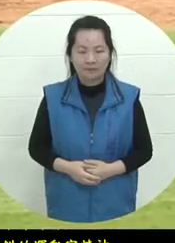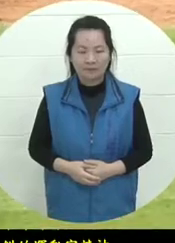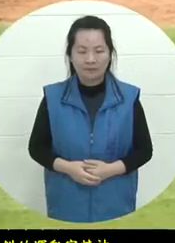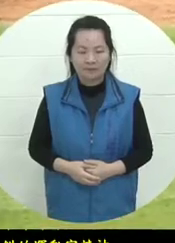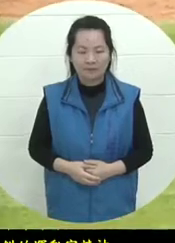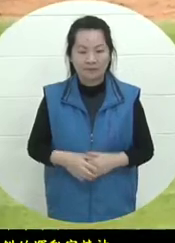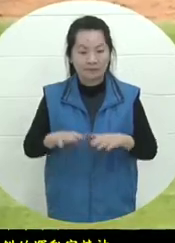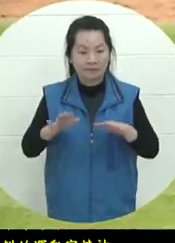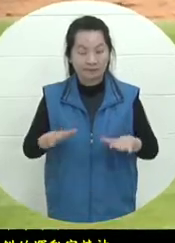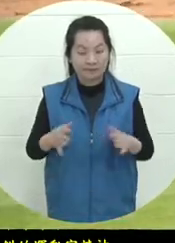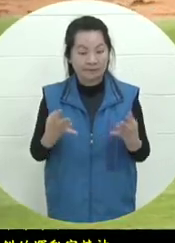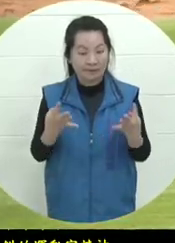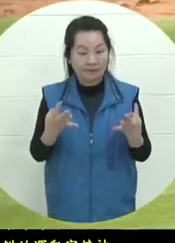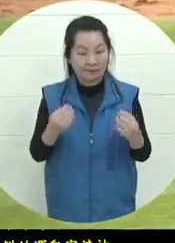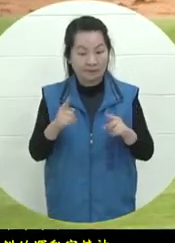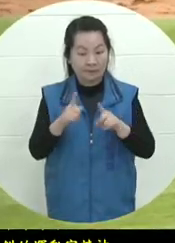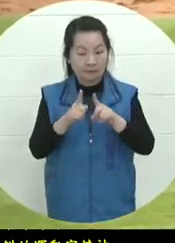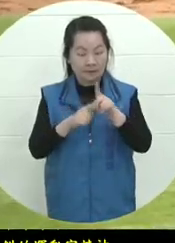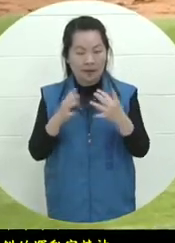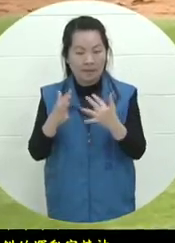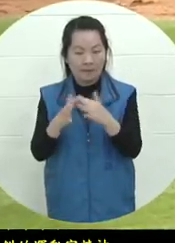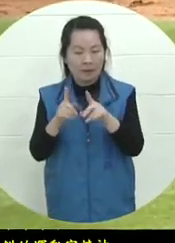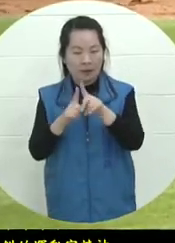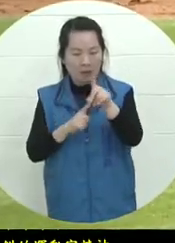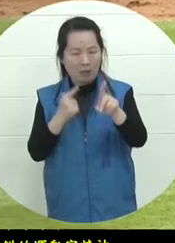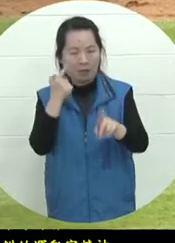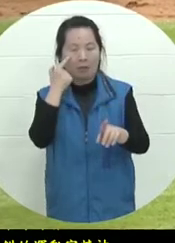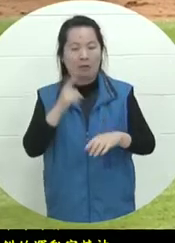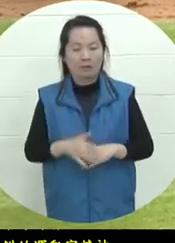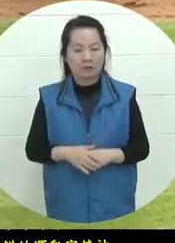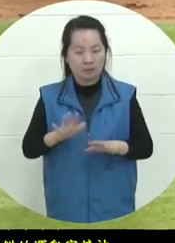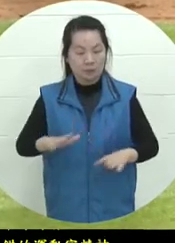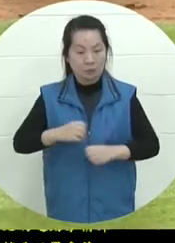American team, which is currently lagging behind by a lot of points. You may also want to pay attention to the fact that this time,